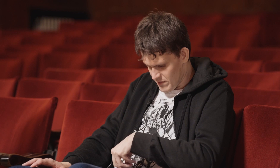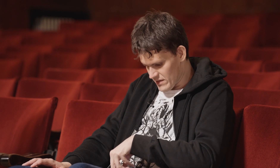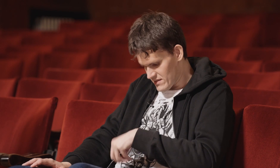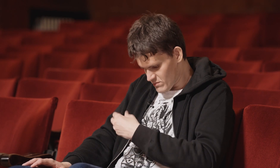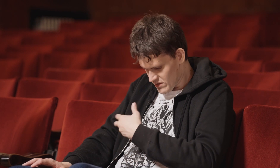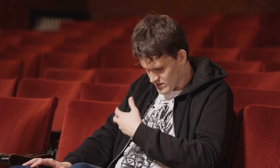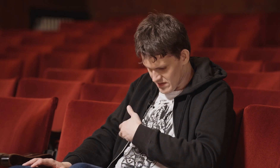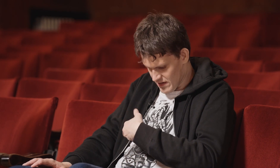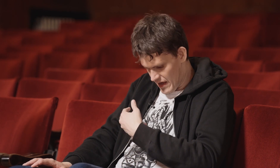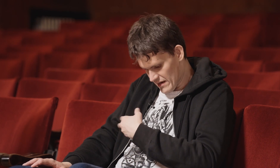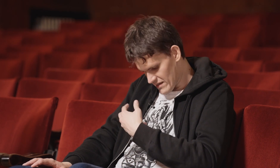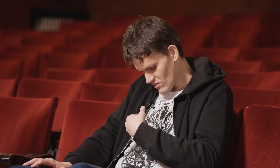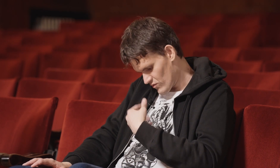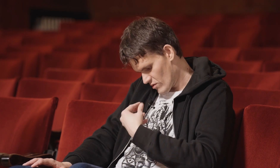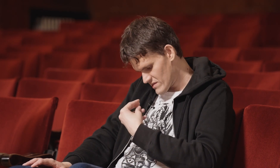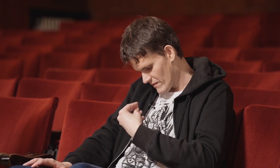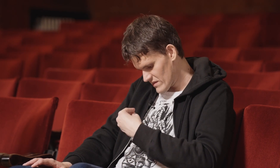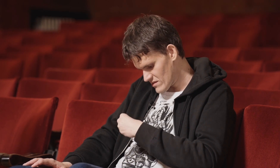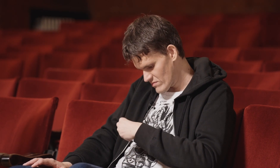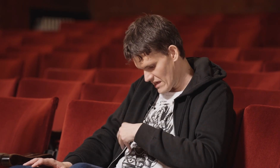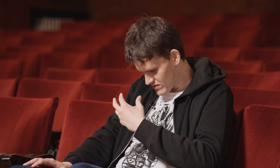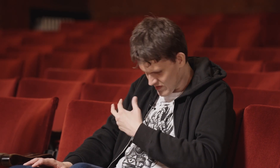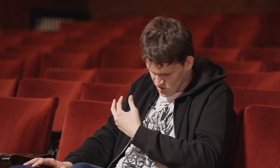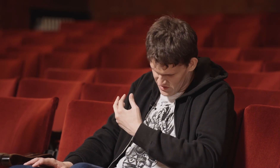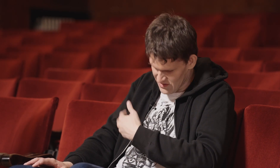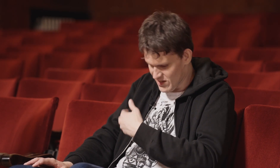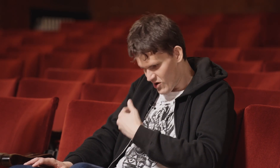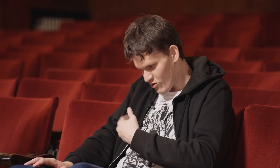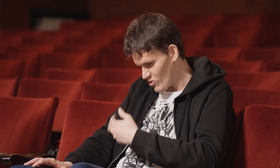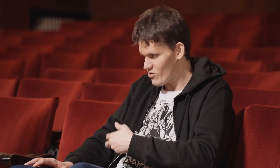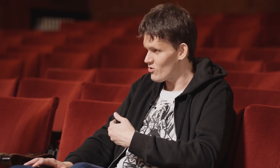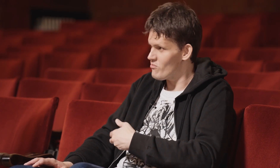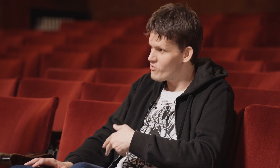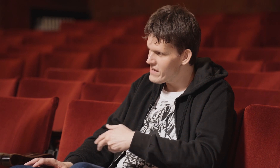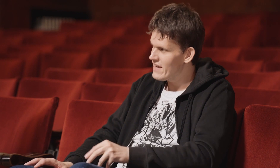But these motives are from some science-fiction horror movie.